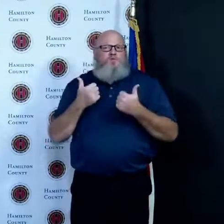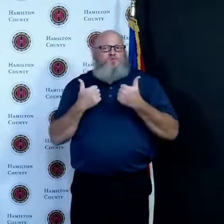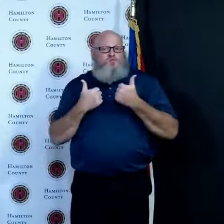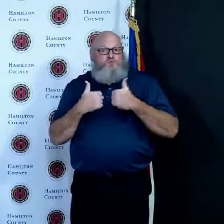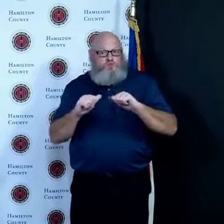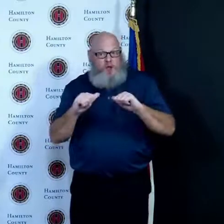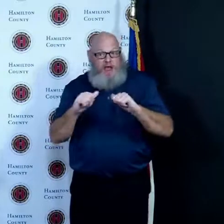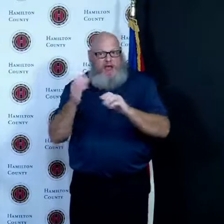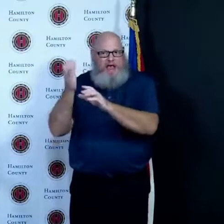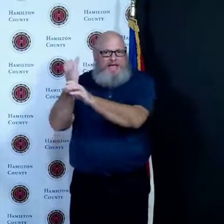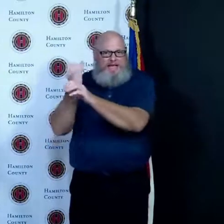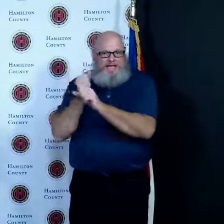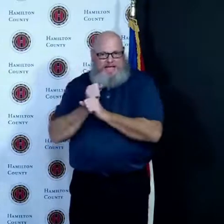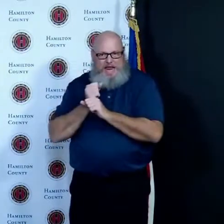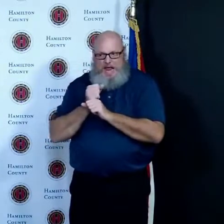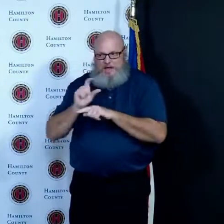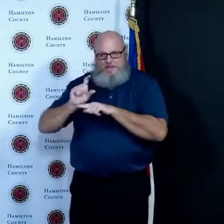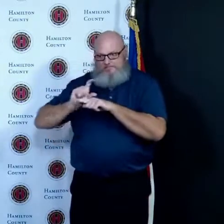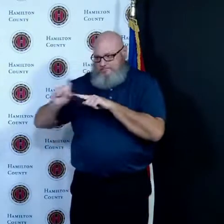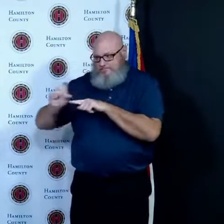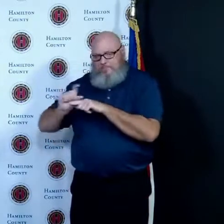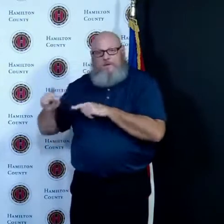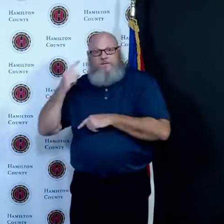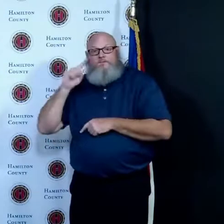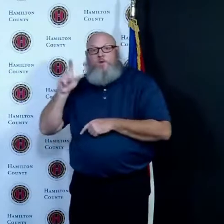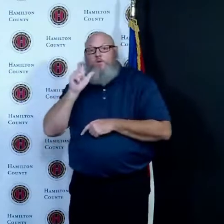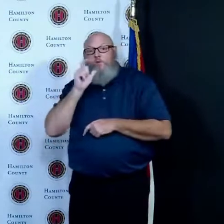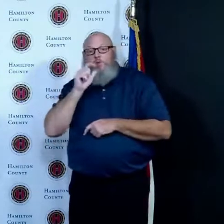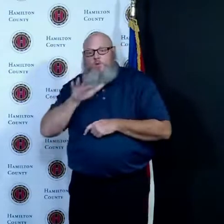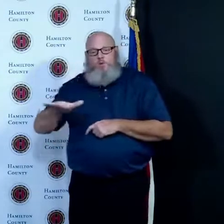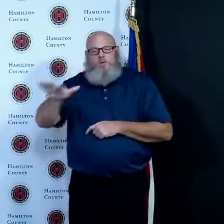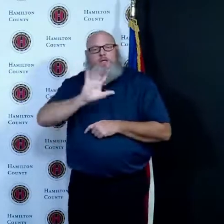I did find out late last night and Commissioner Driehaus referenced this but there are going to be